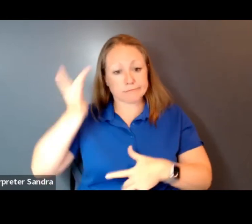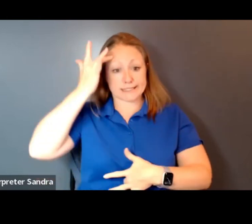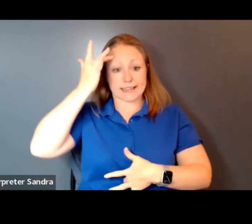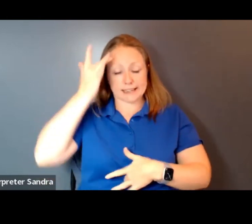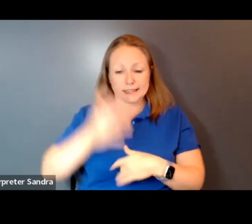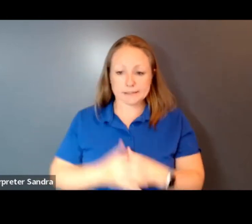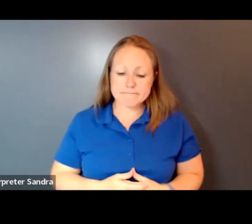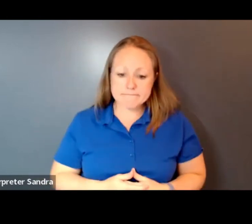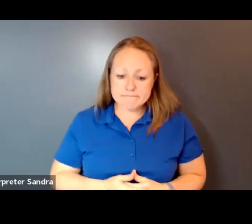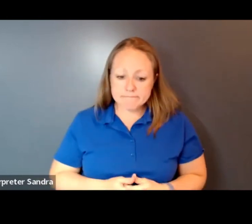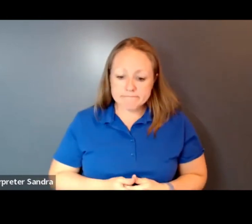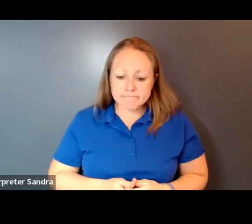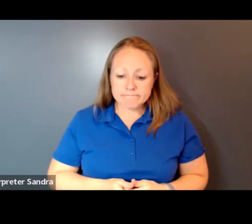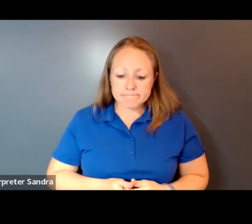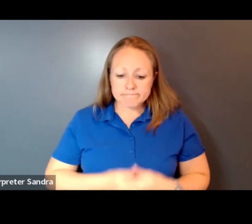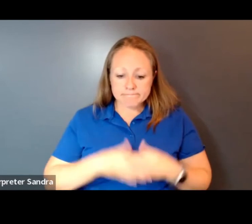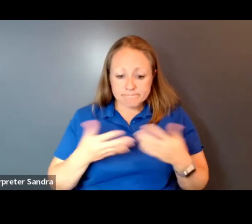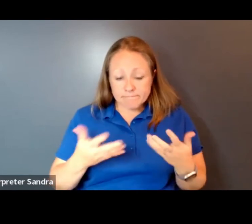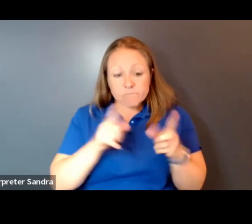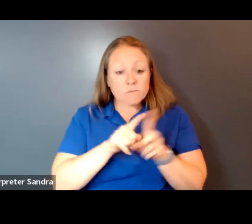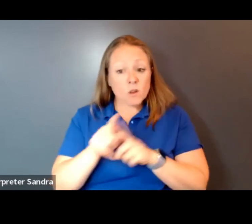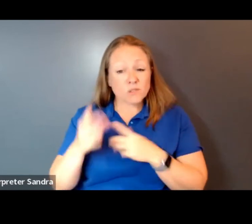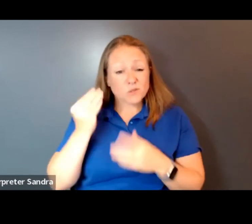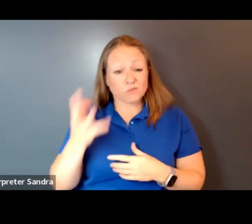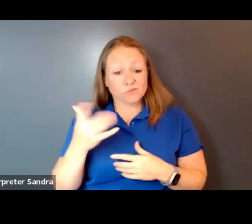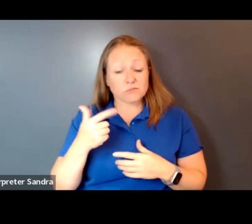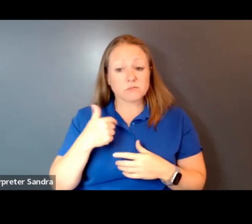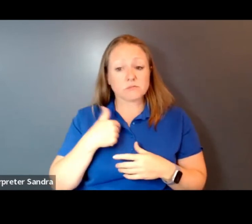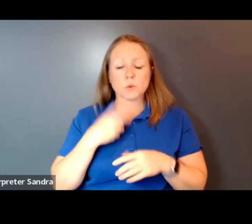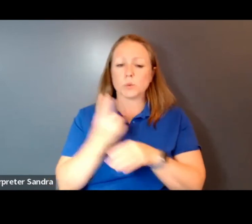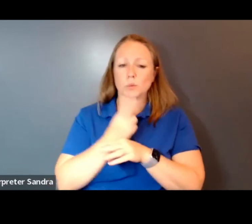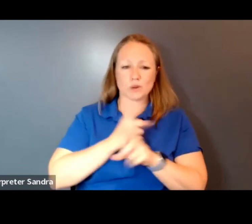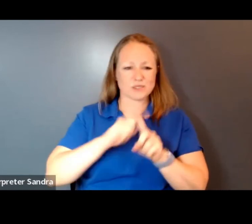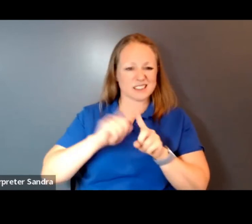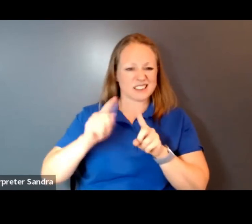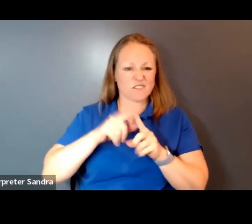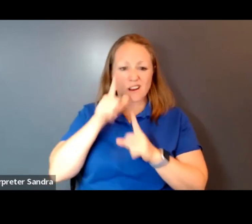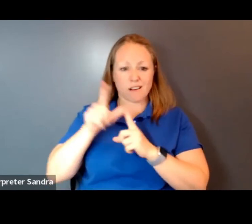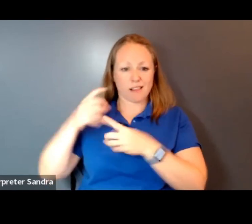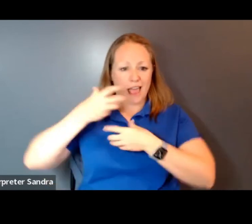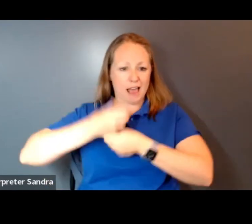So also just to say that we use different acronyms. So if if people have any questions about